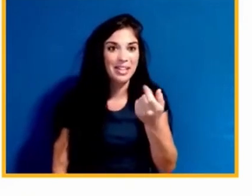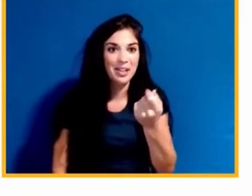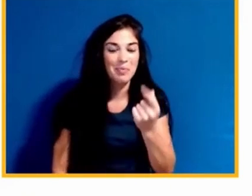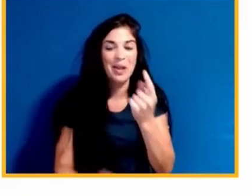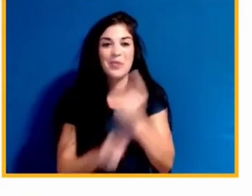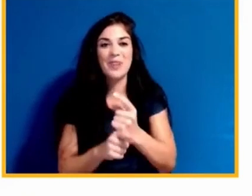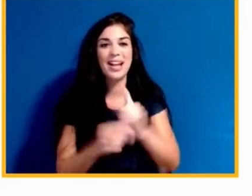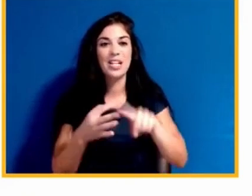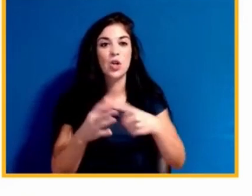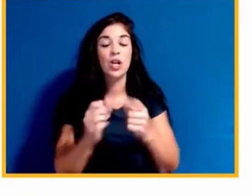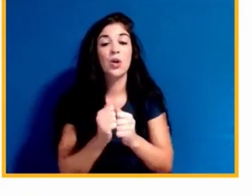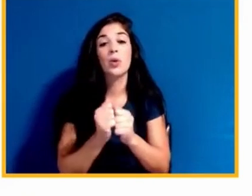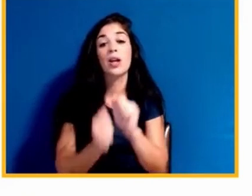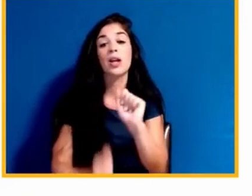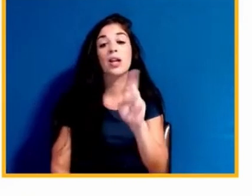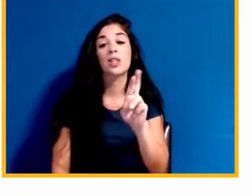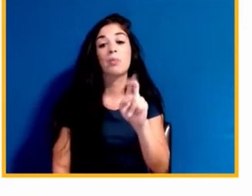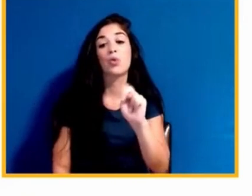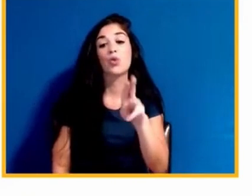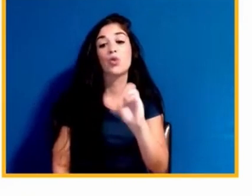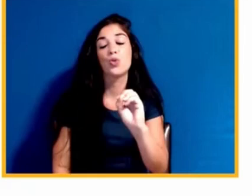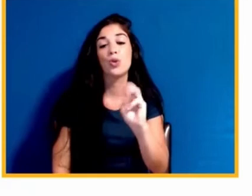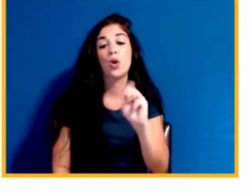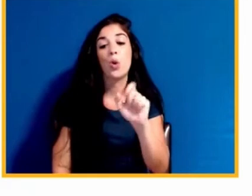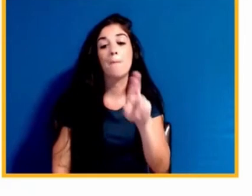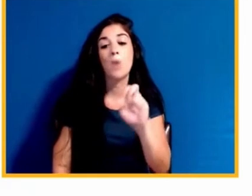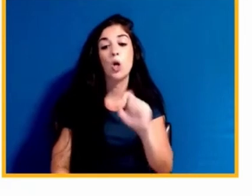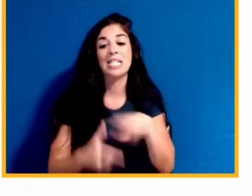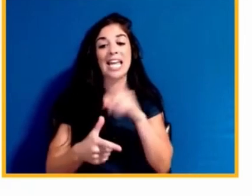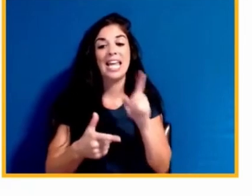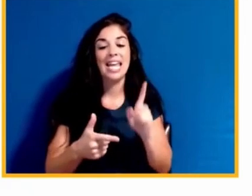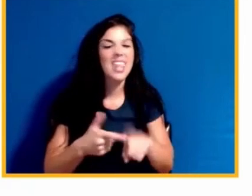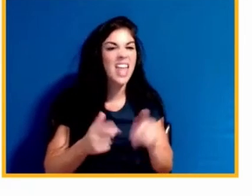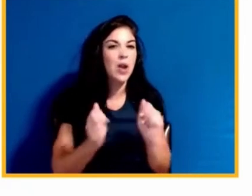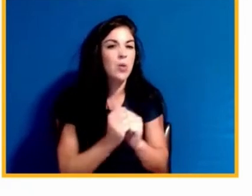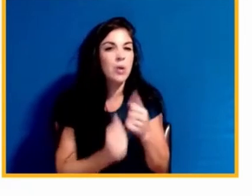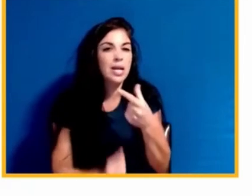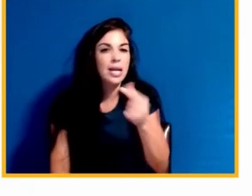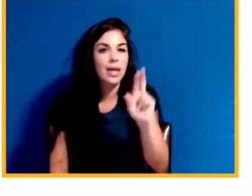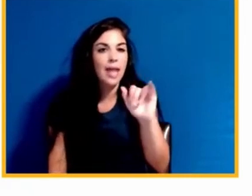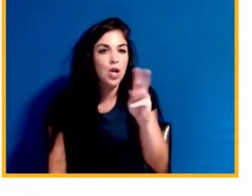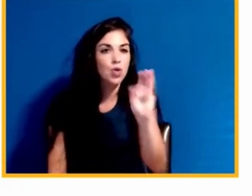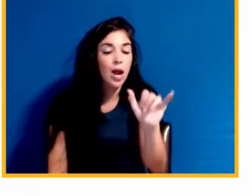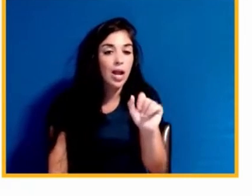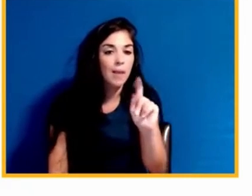with that Bruno Mars, then getting down and dirty with that grimy trap. I mean I absolutely love that but